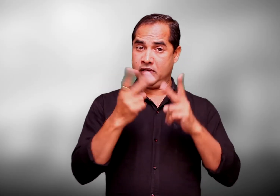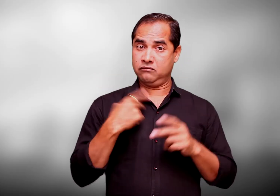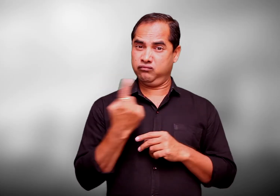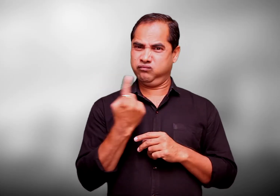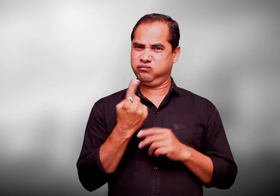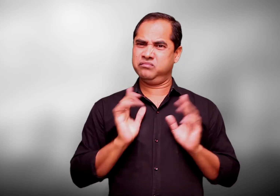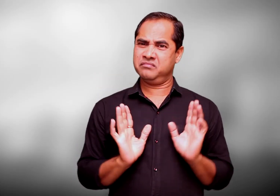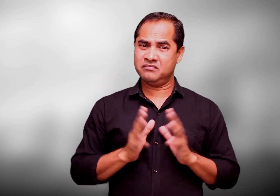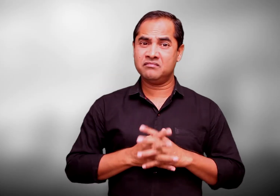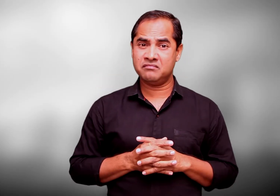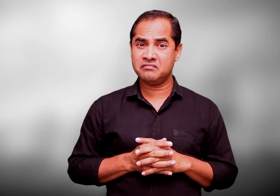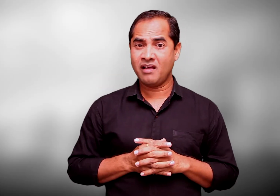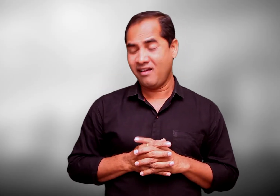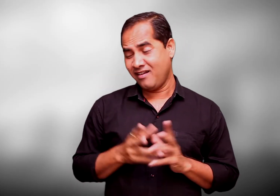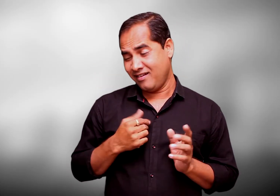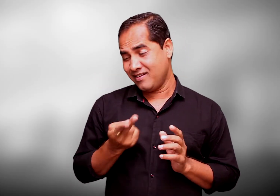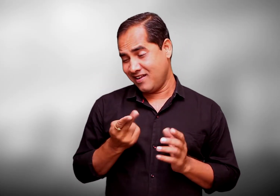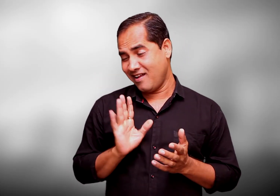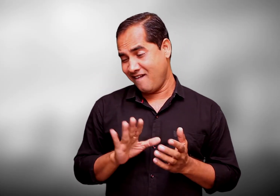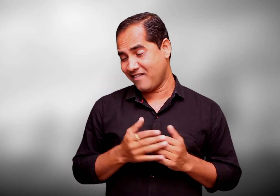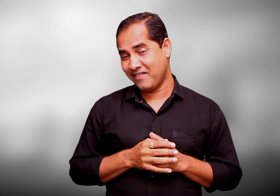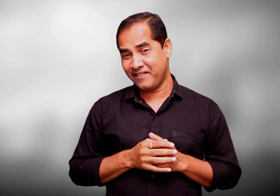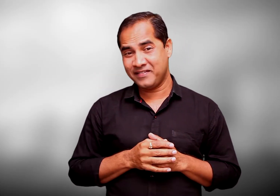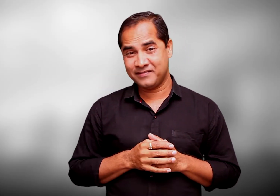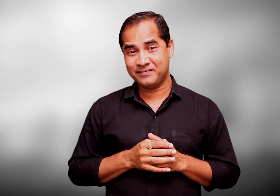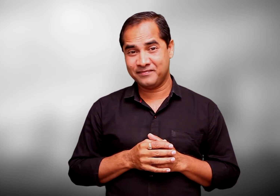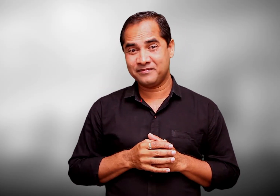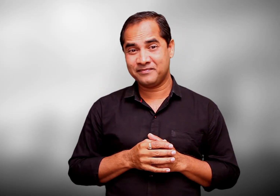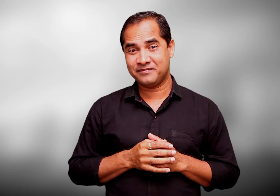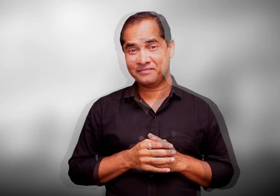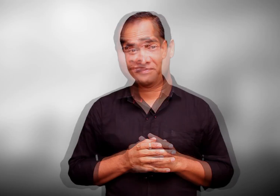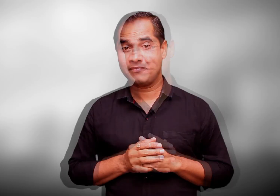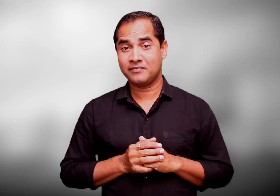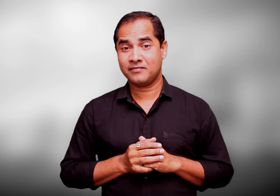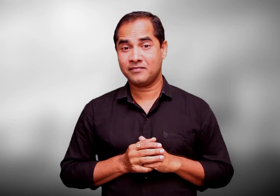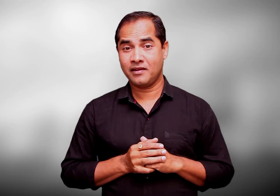she answered curtly and 'I have a ticket too'.